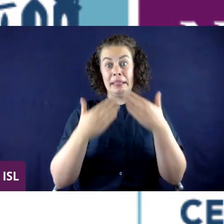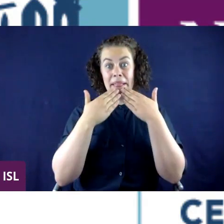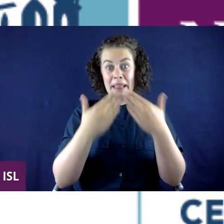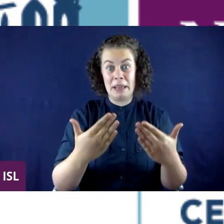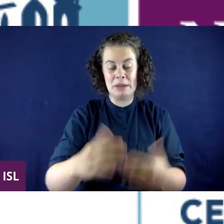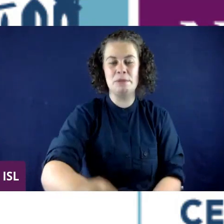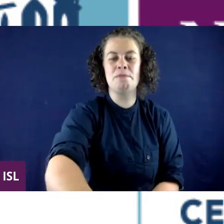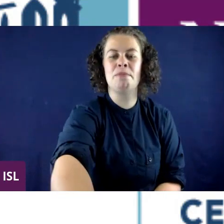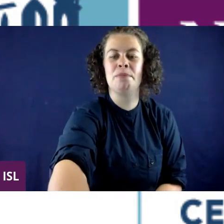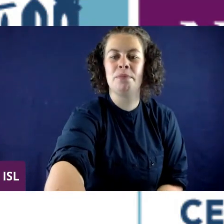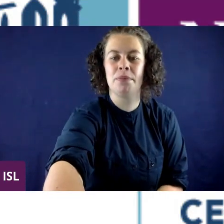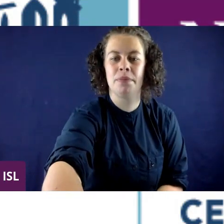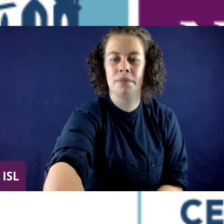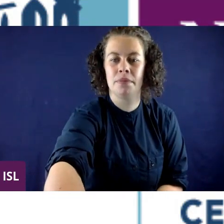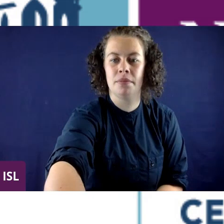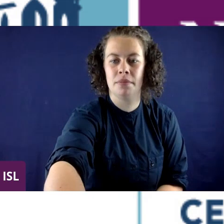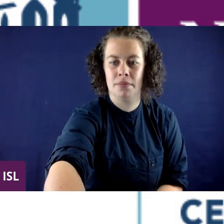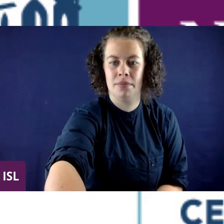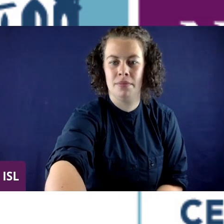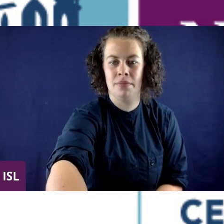our inclusion must be explicit.